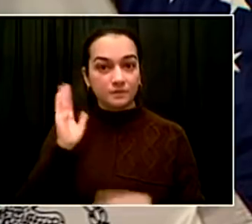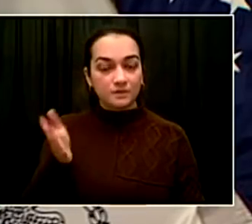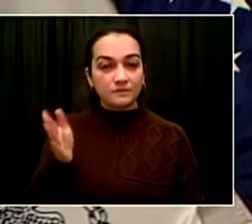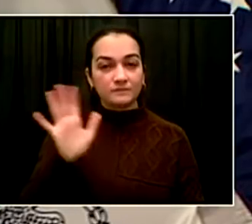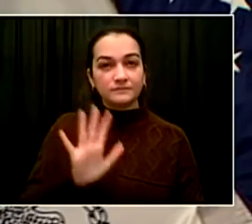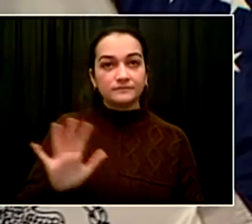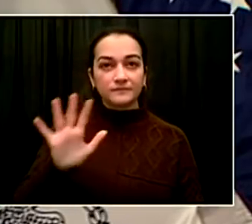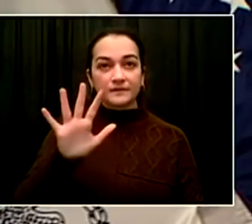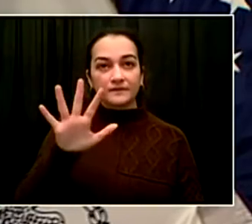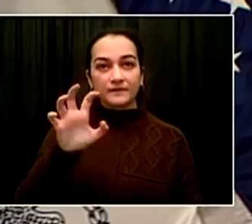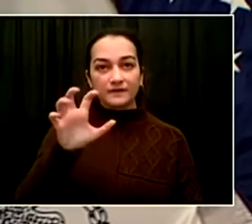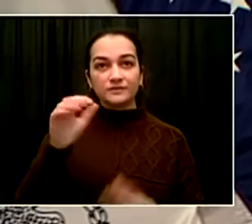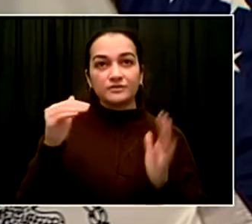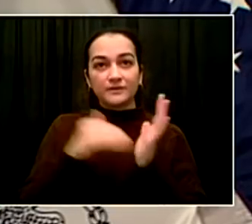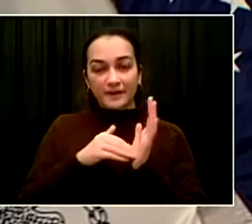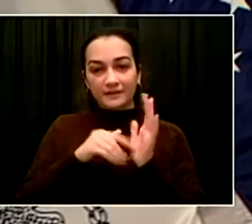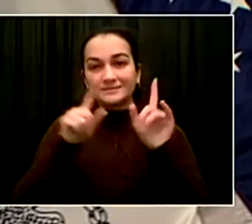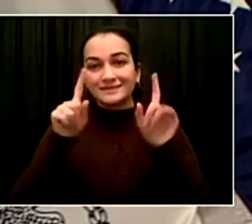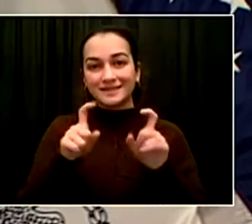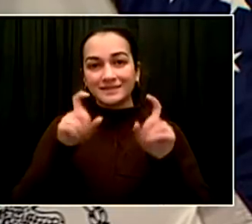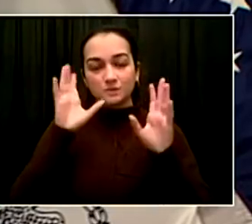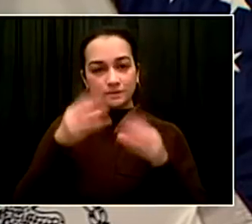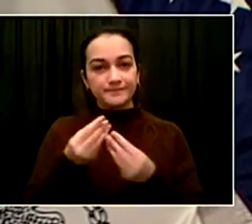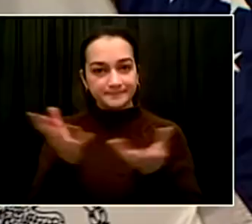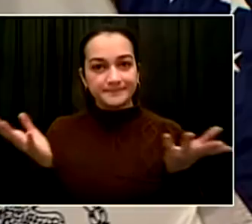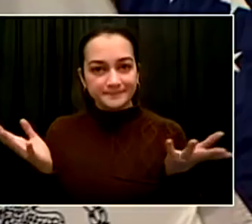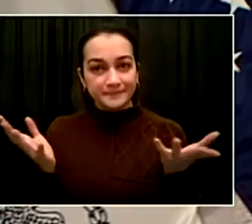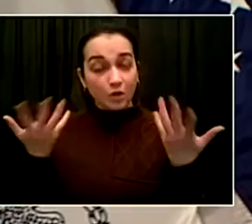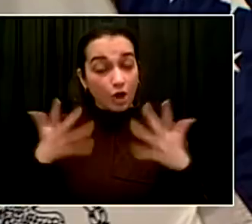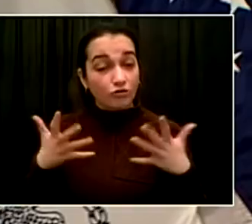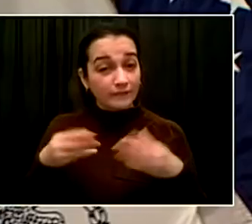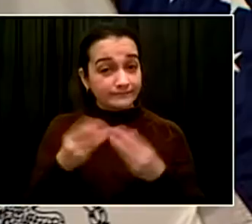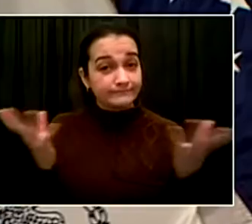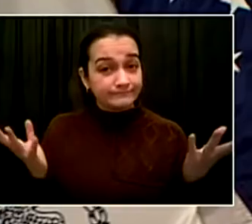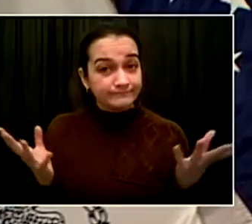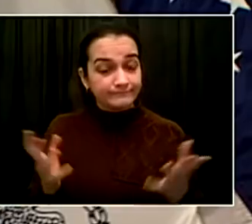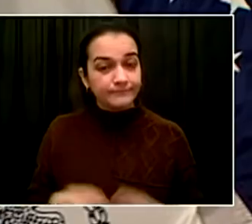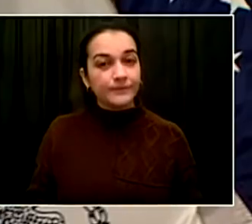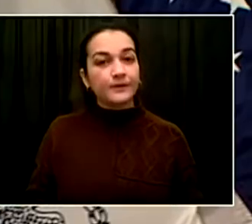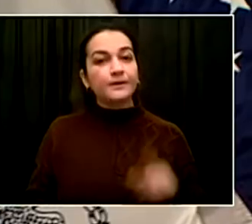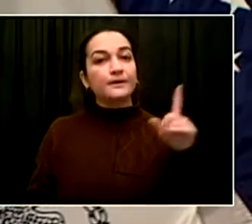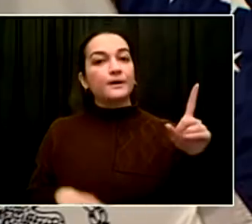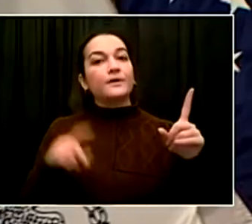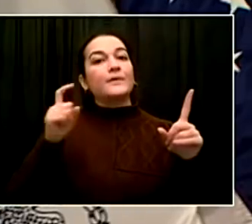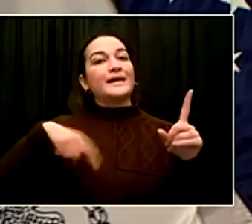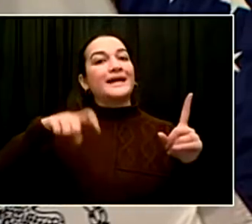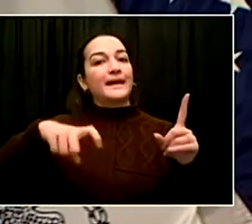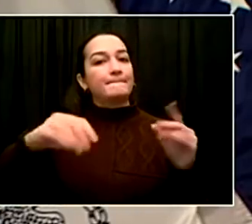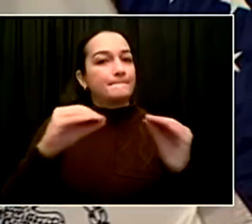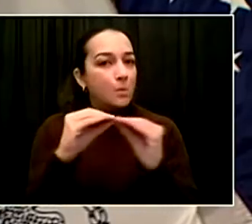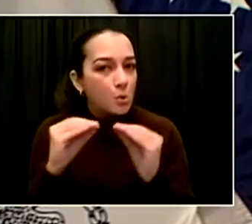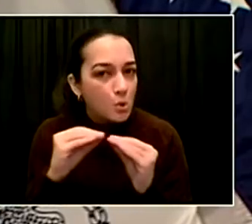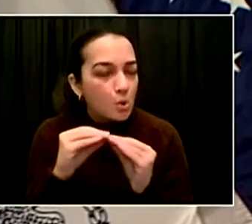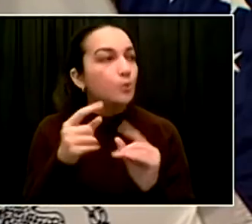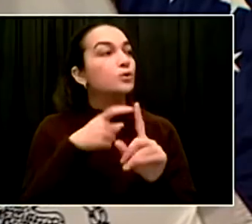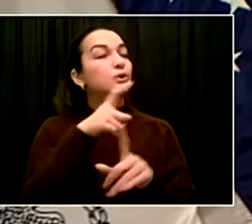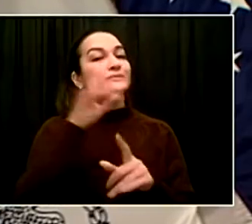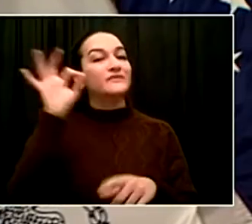AND HOME TESTS RIGHT THERE AND WE'RE WORKING RIGHT NOW WITH THE FEDERAL GOVERNMENT ON A